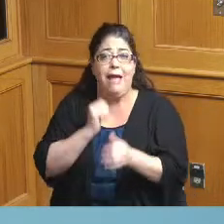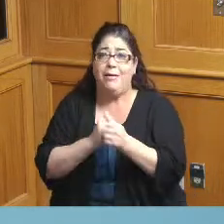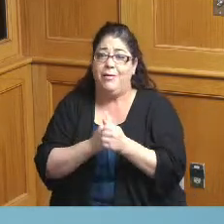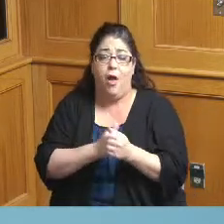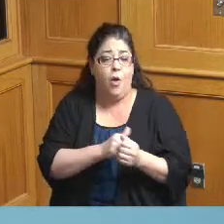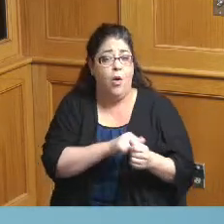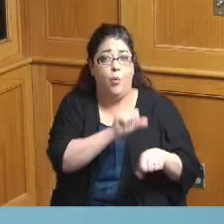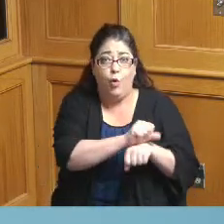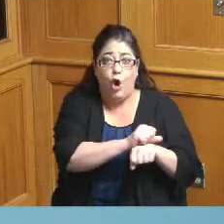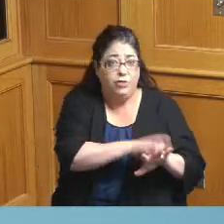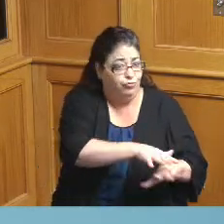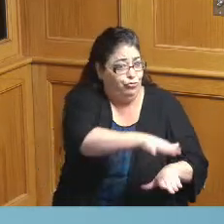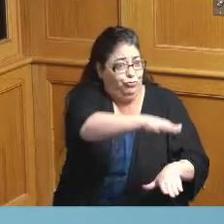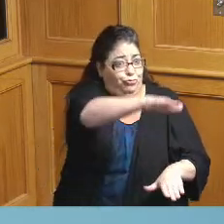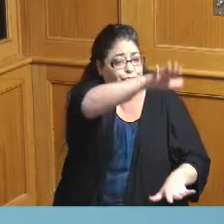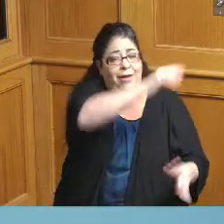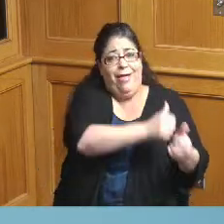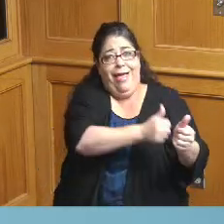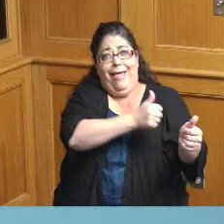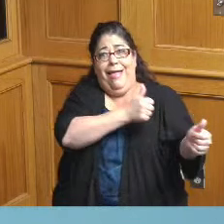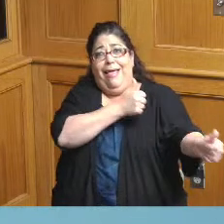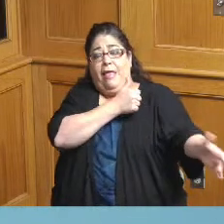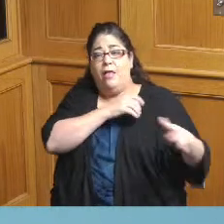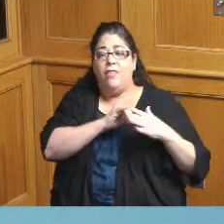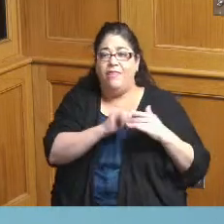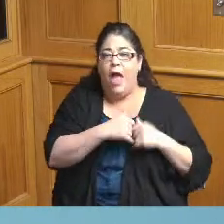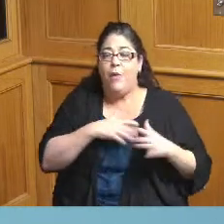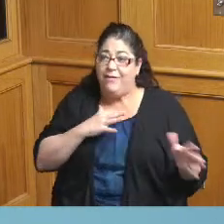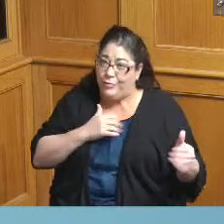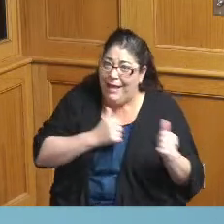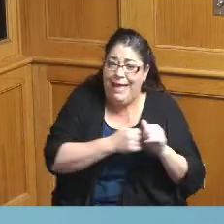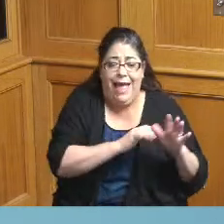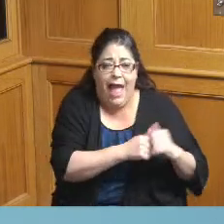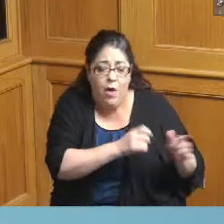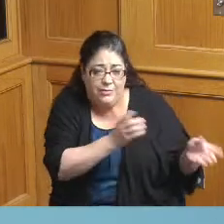that I discussed previously and the backlog of hearings that we have currently in the court